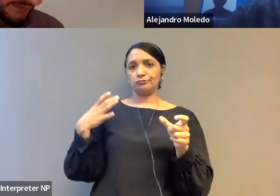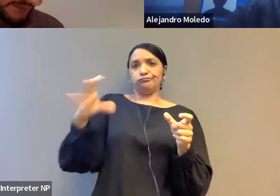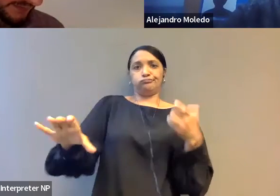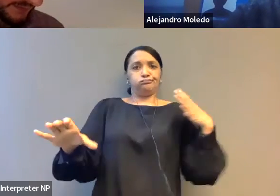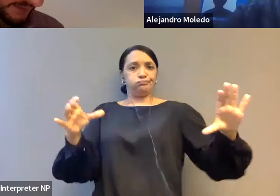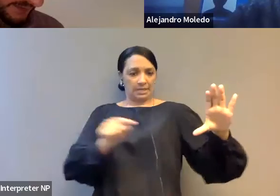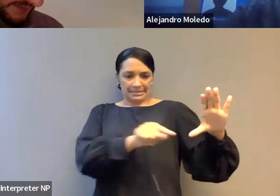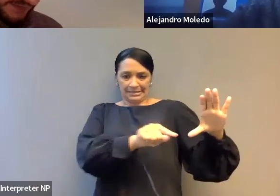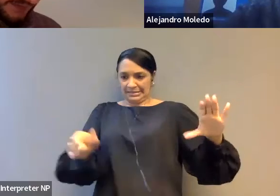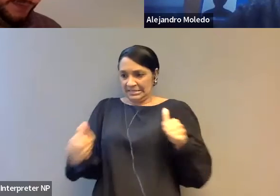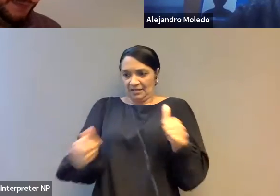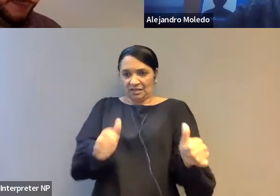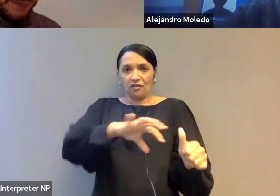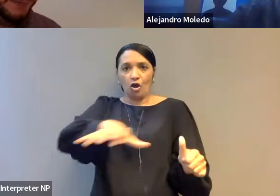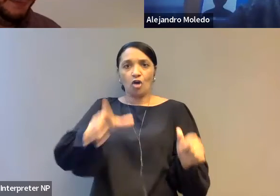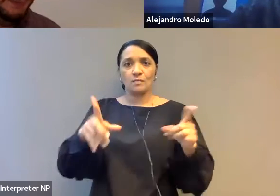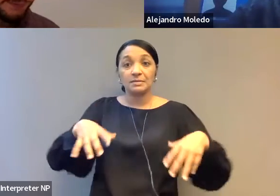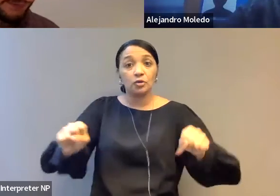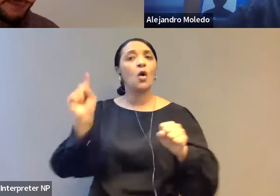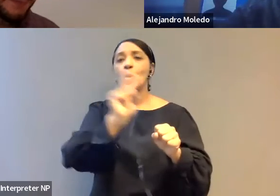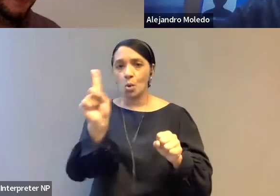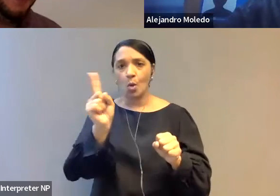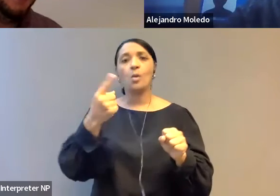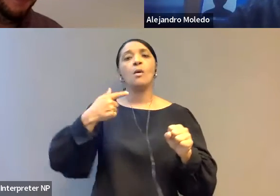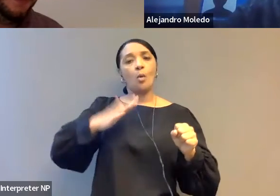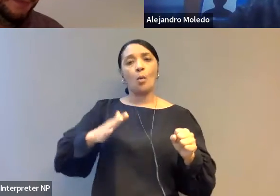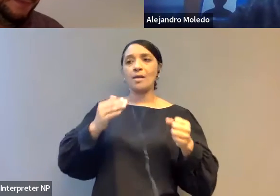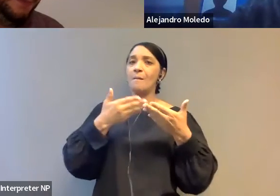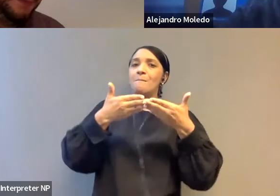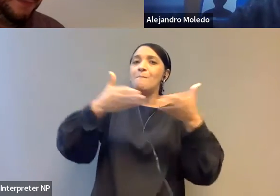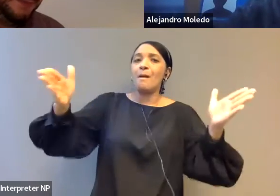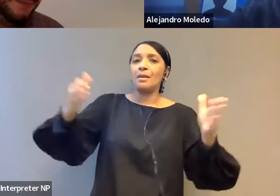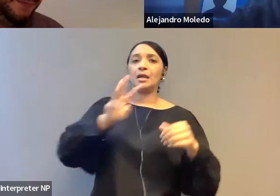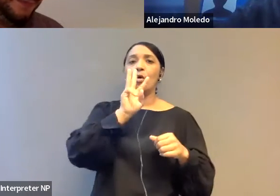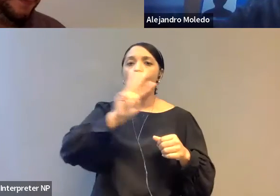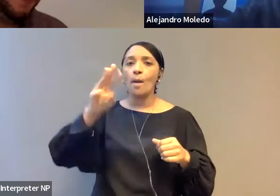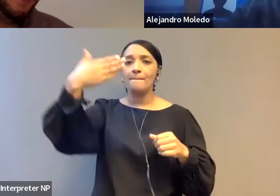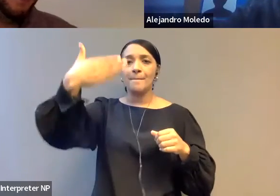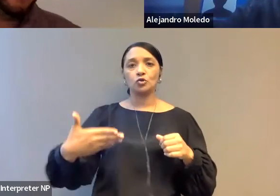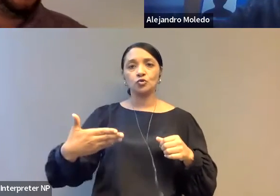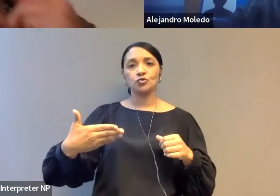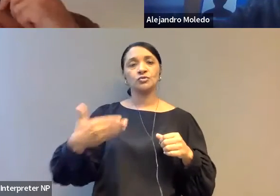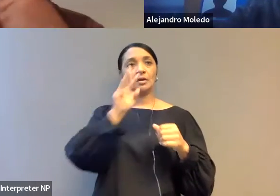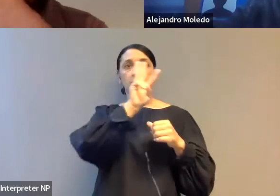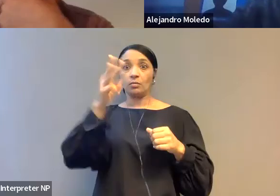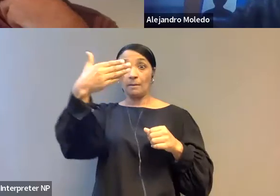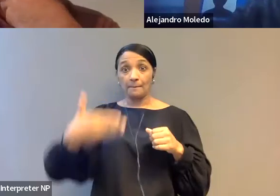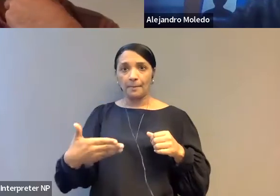we are proposing to have a public website with information on the conditions of the disability card,